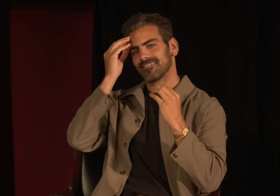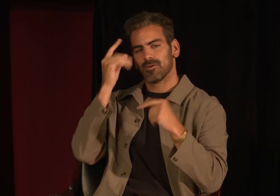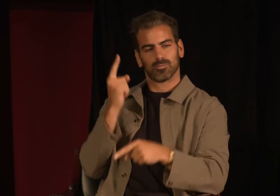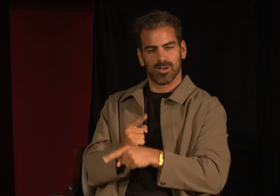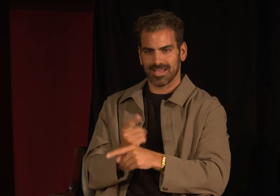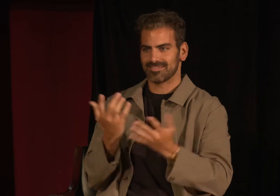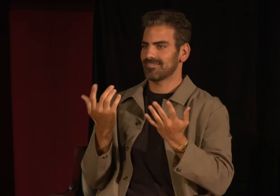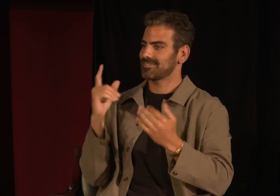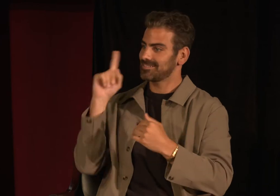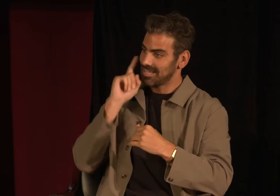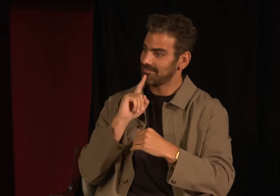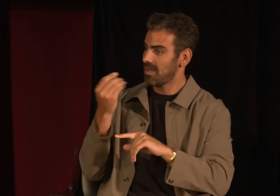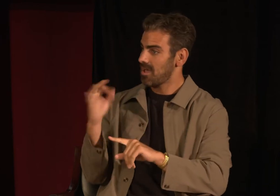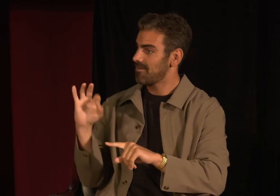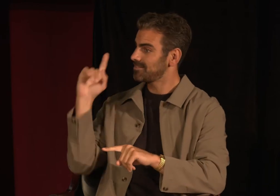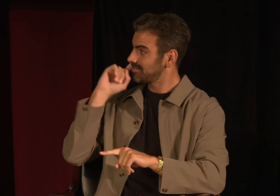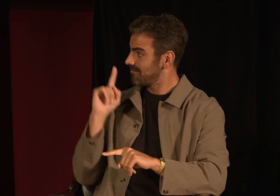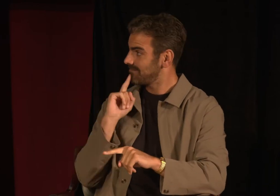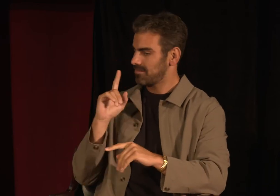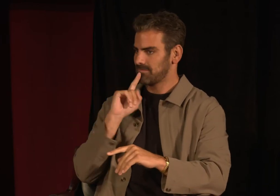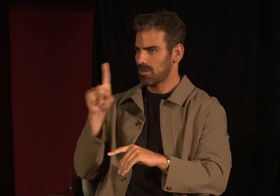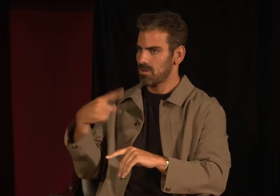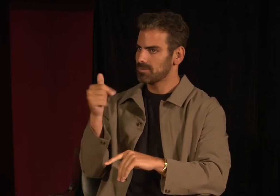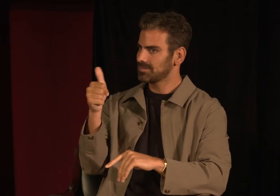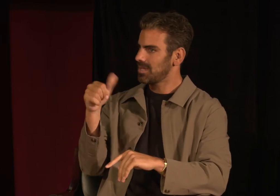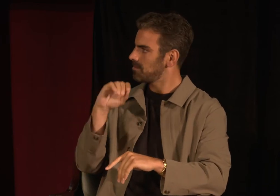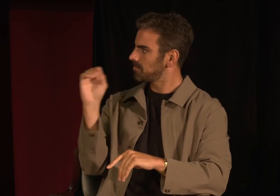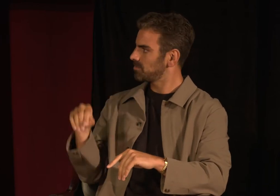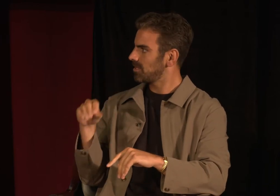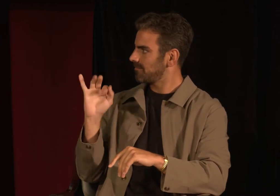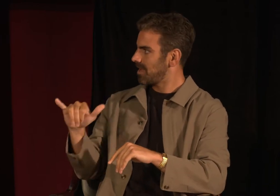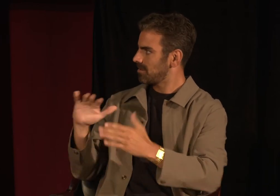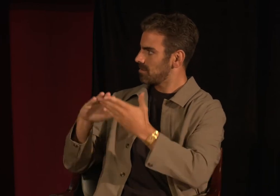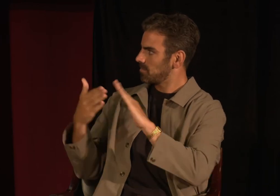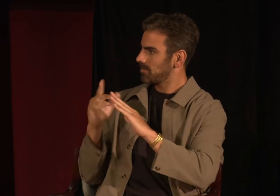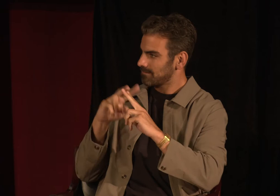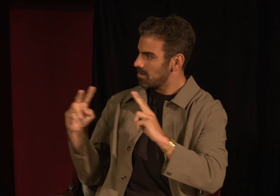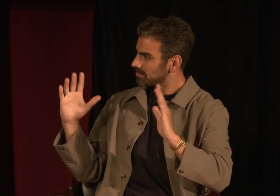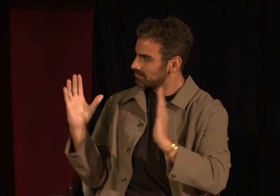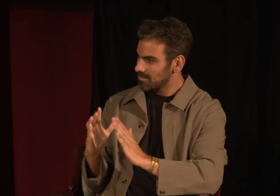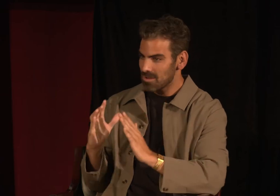that made me seem really normal, I guess, in the wider eye of the hearing community that I was working in. So I thought maybe this is a good idea.